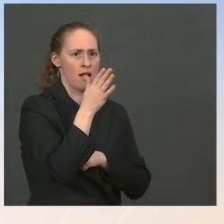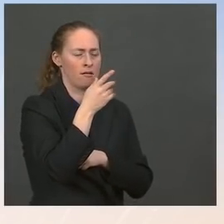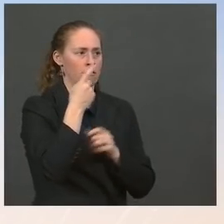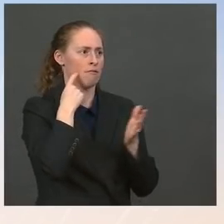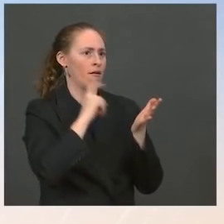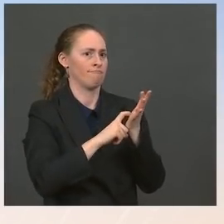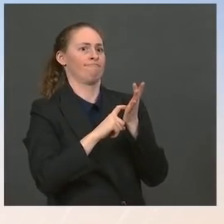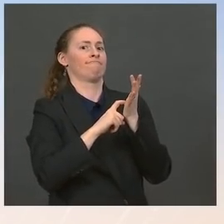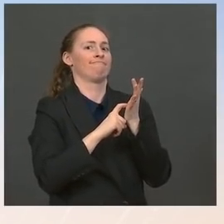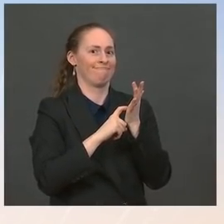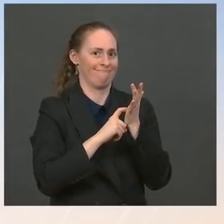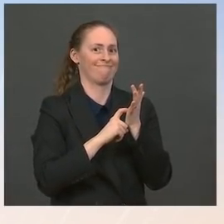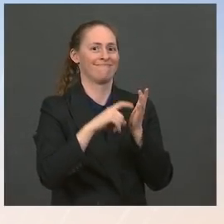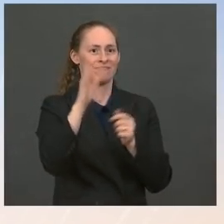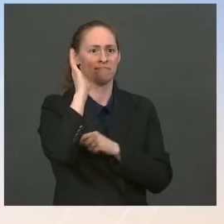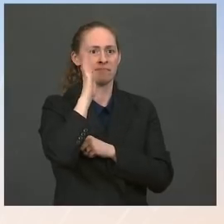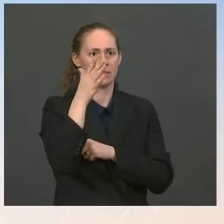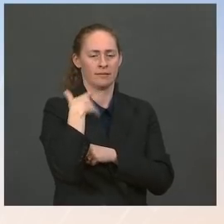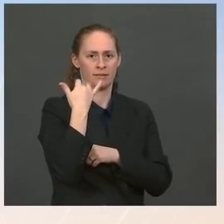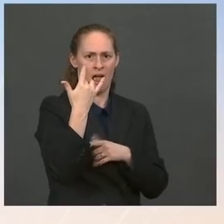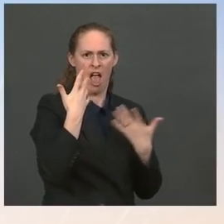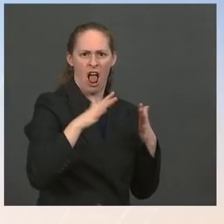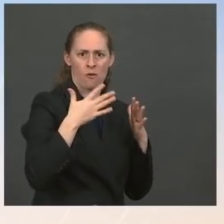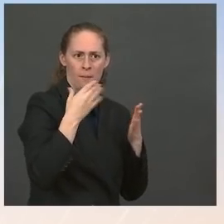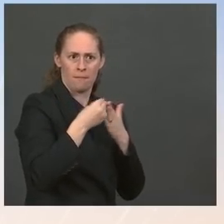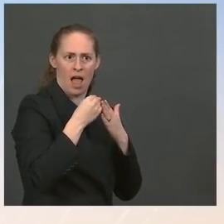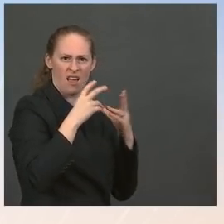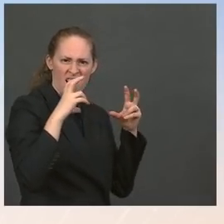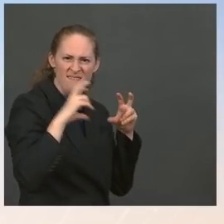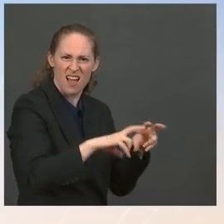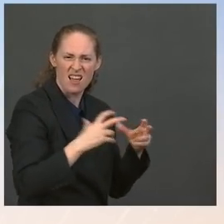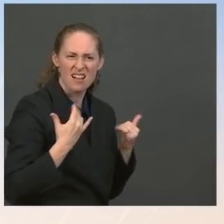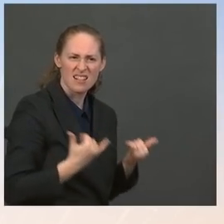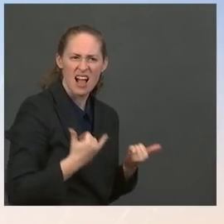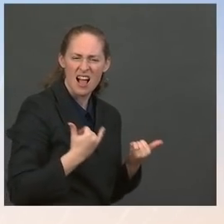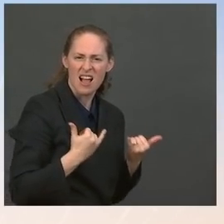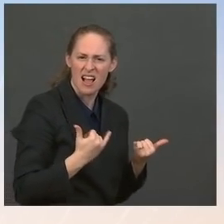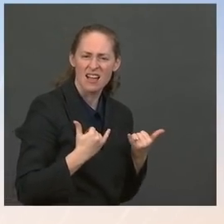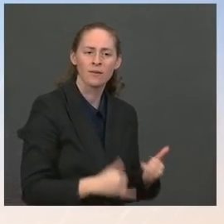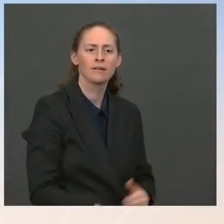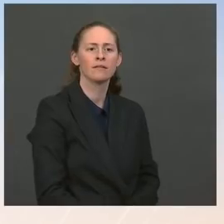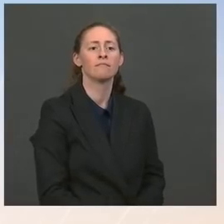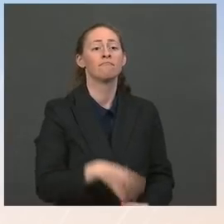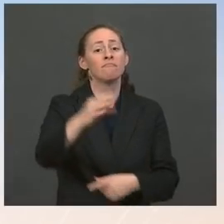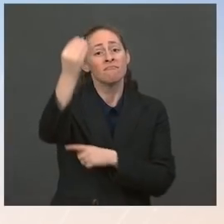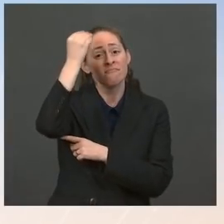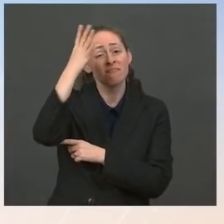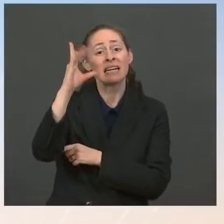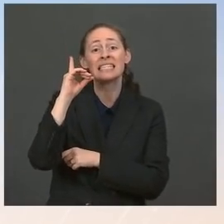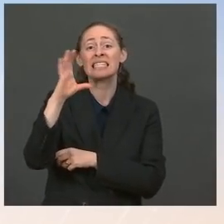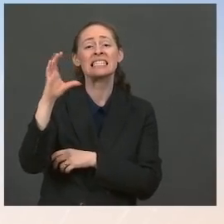So, here you have -- and, by the way, they're not waiting on us in Washington to invent these construction projects, right? The communities are applying with them,